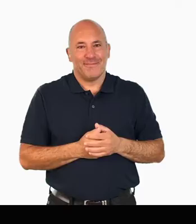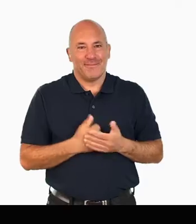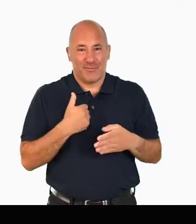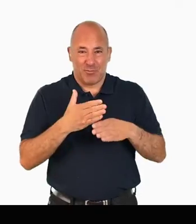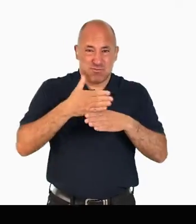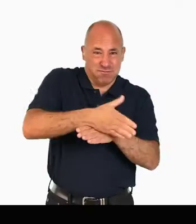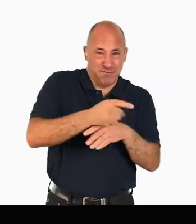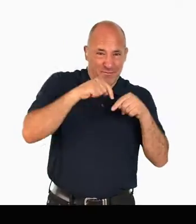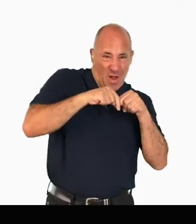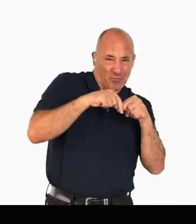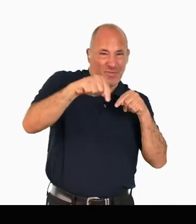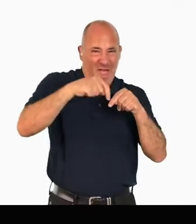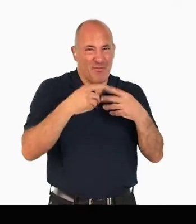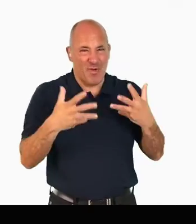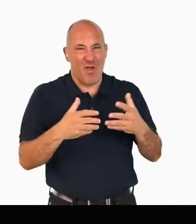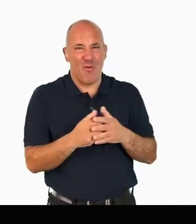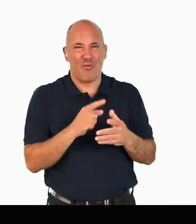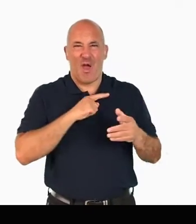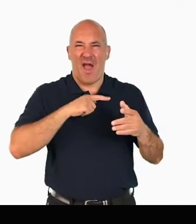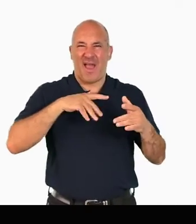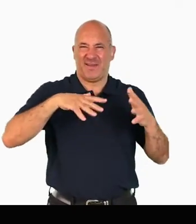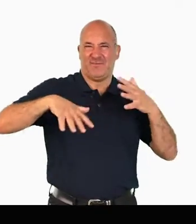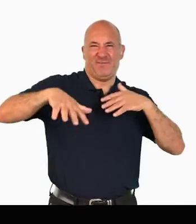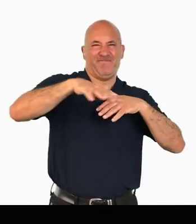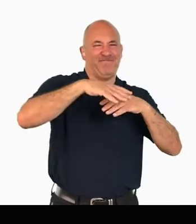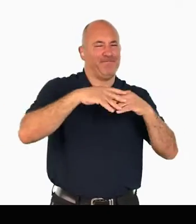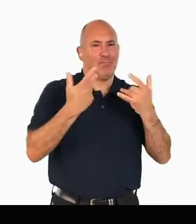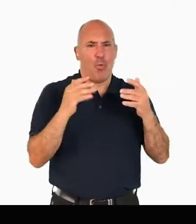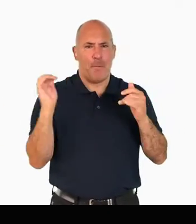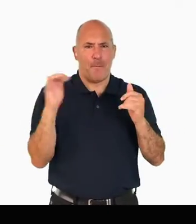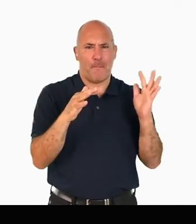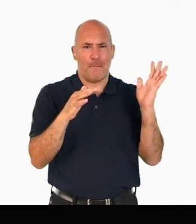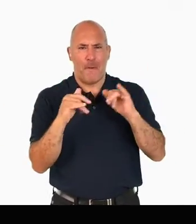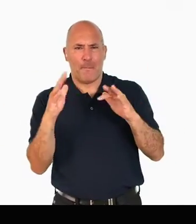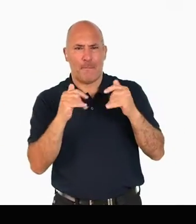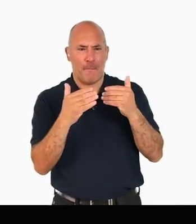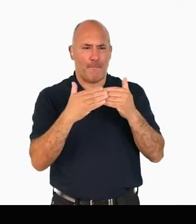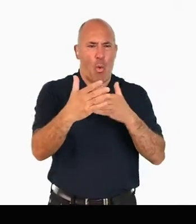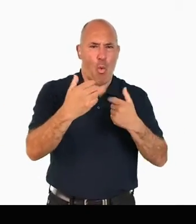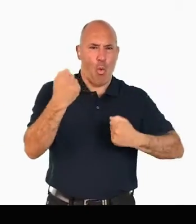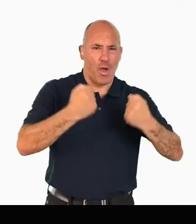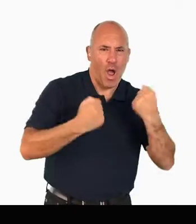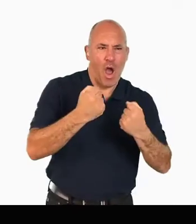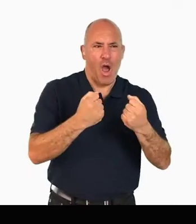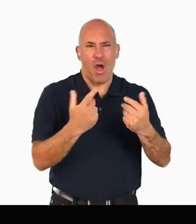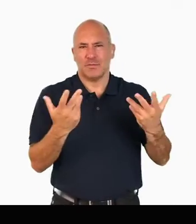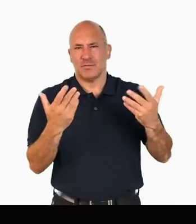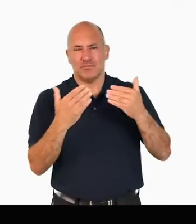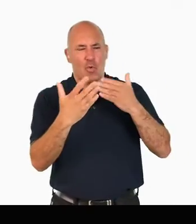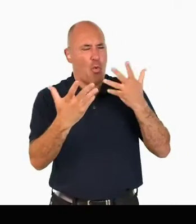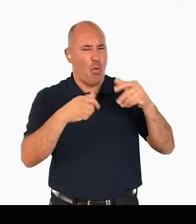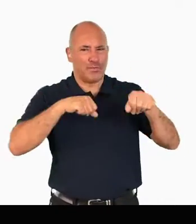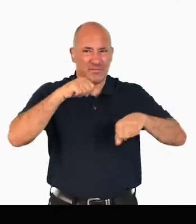Hard work getting from A to B nowadays because of the situation being more kind of built up, you're obviously going to get more